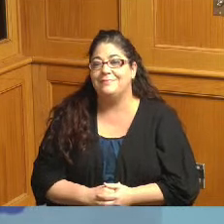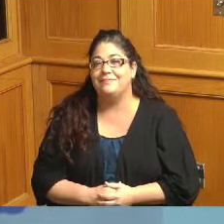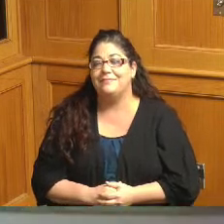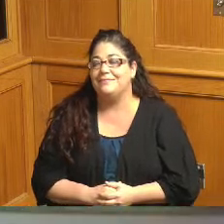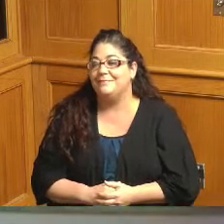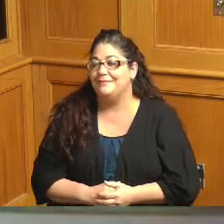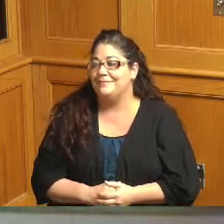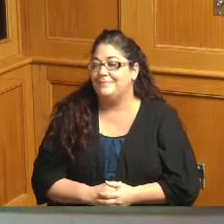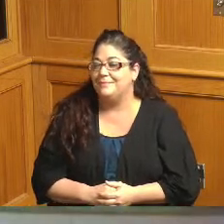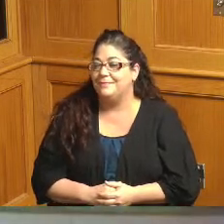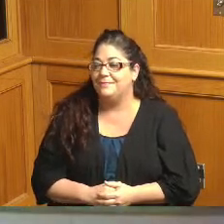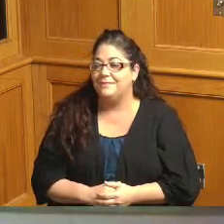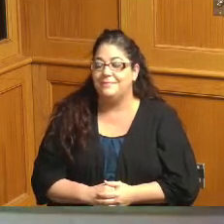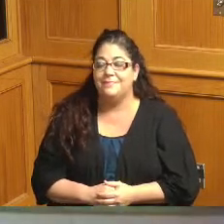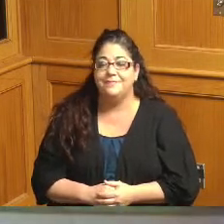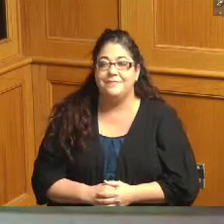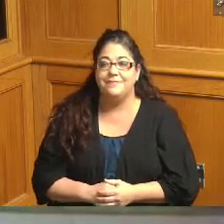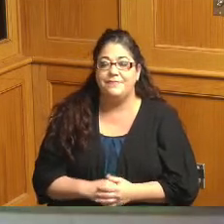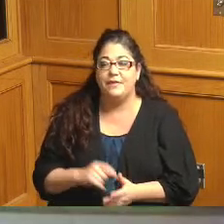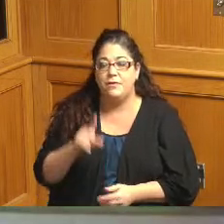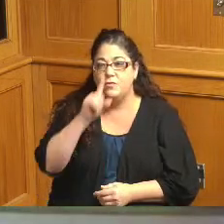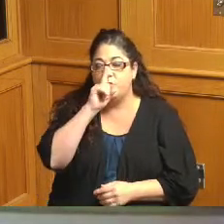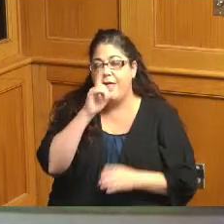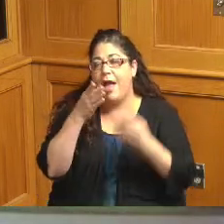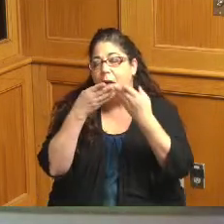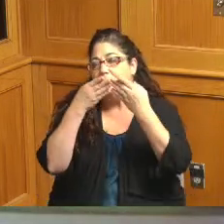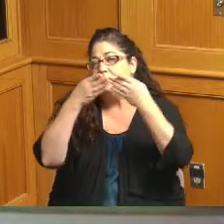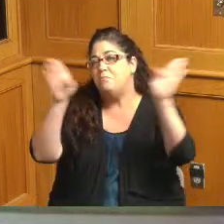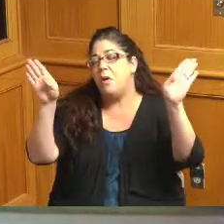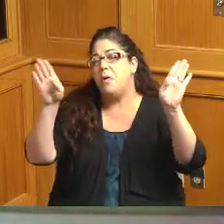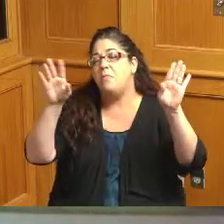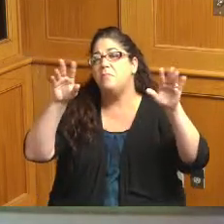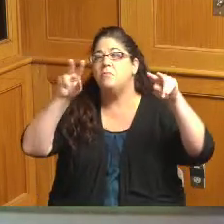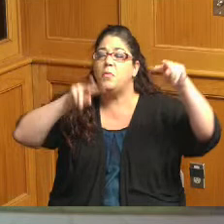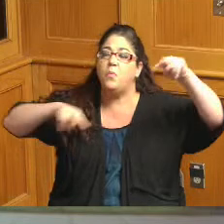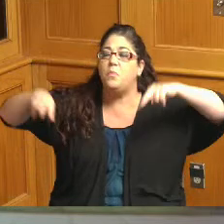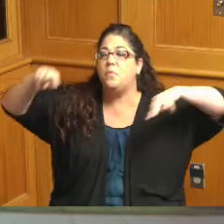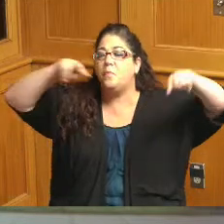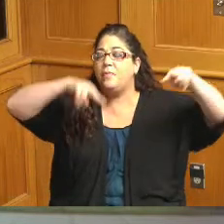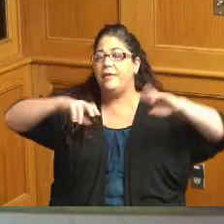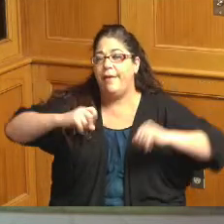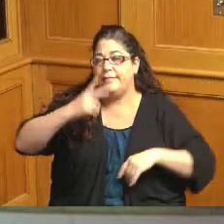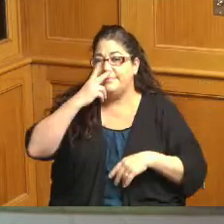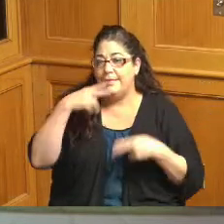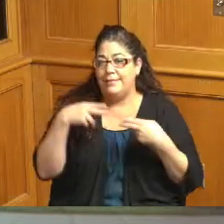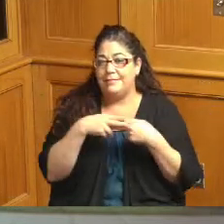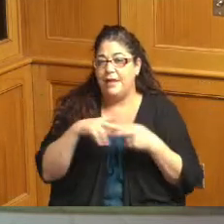so we're going to start out by giving you an overview as you can see from the slide our 2023